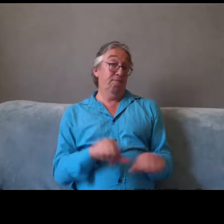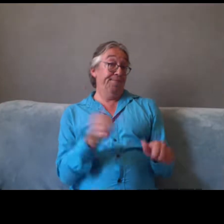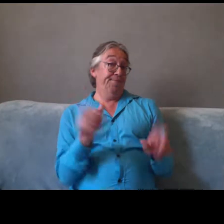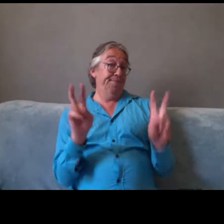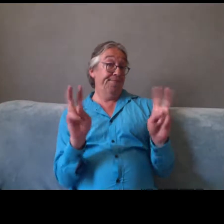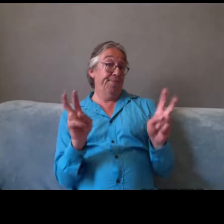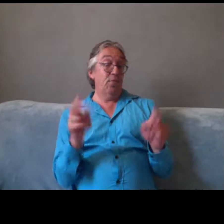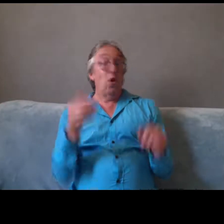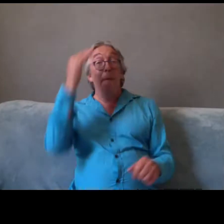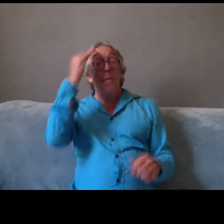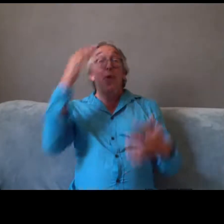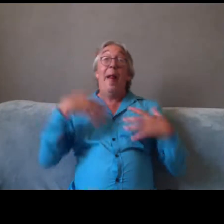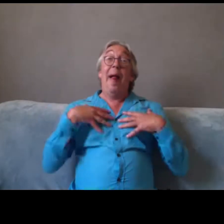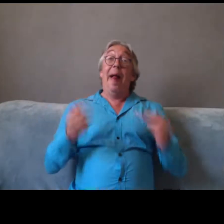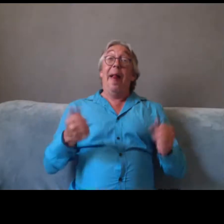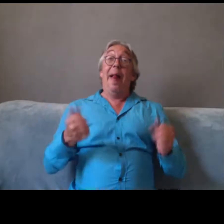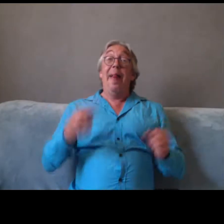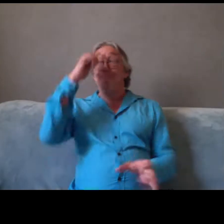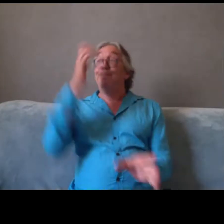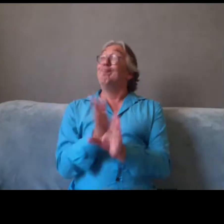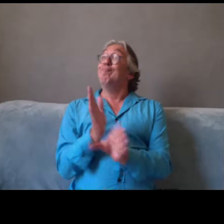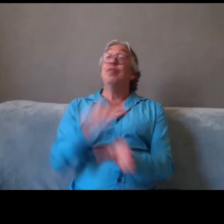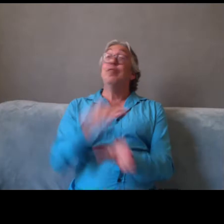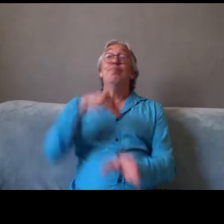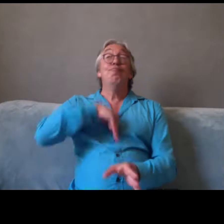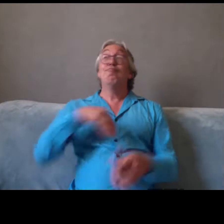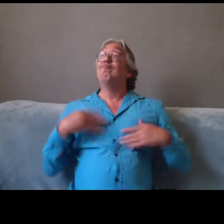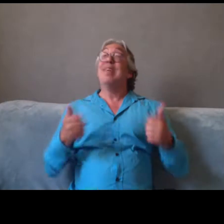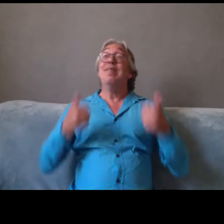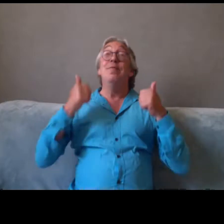on encouraging other participants that maybe they aren't fully decided